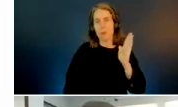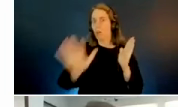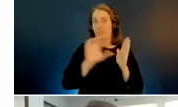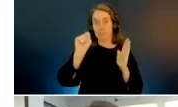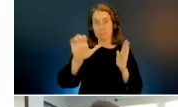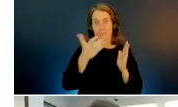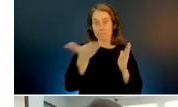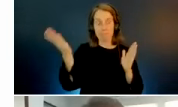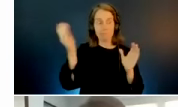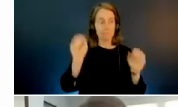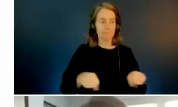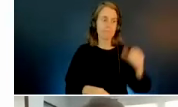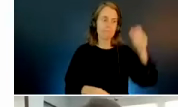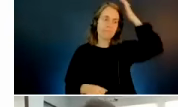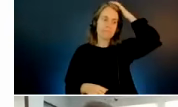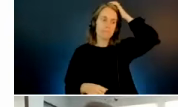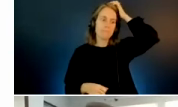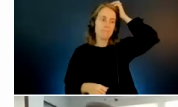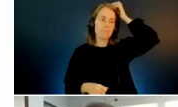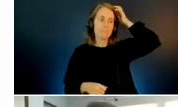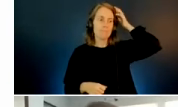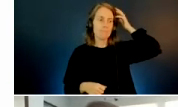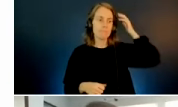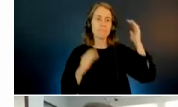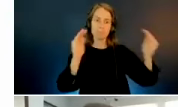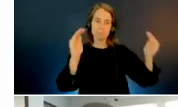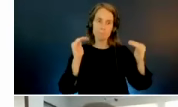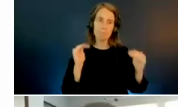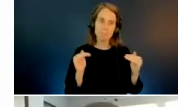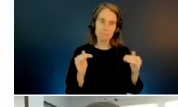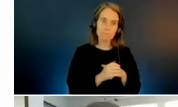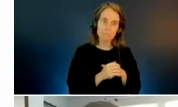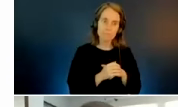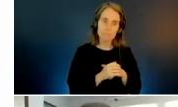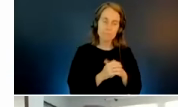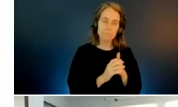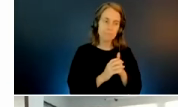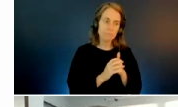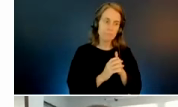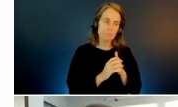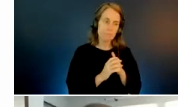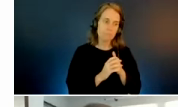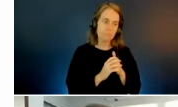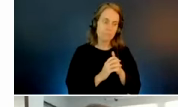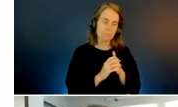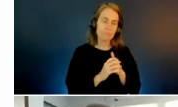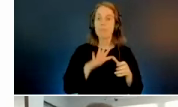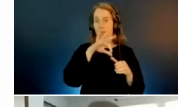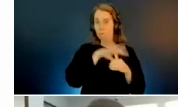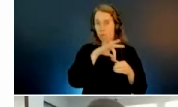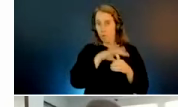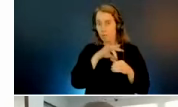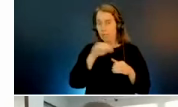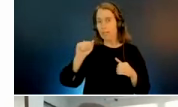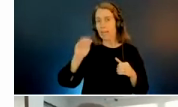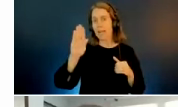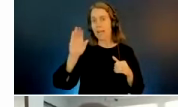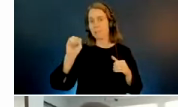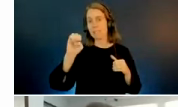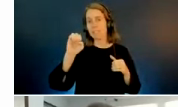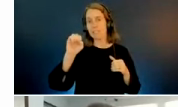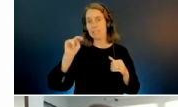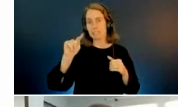so we can move on voting absentee um this is how a lot of our clients choose to vote um and there